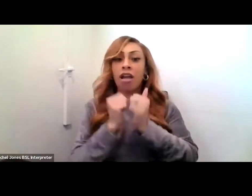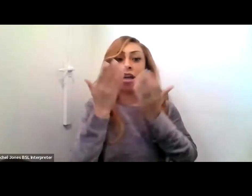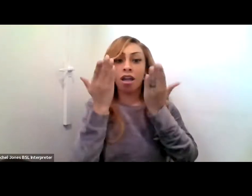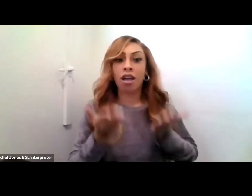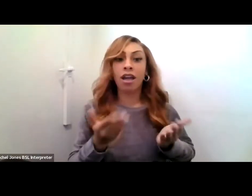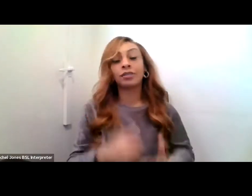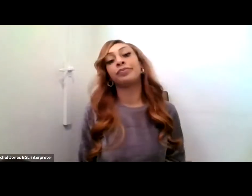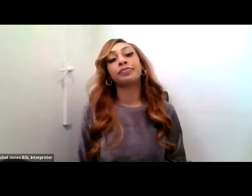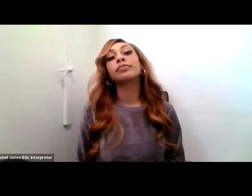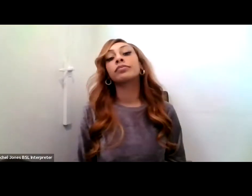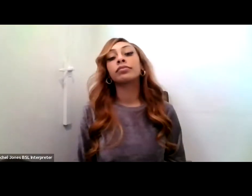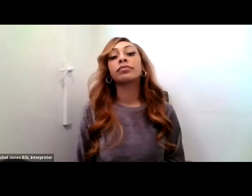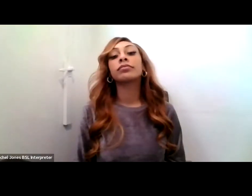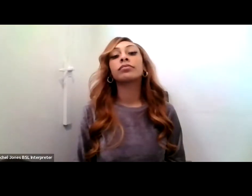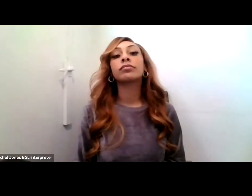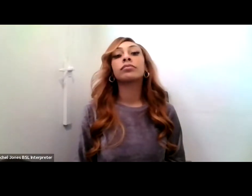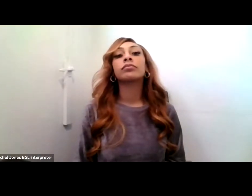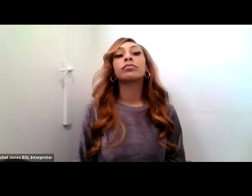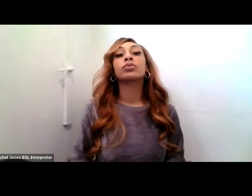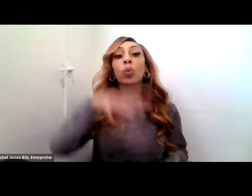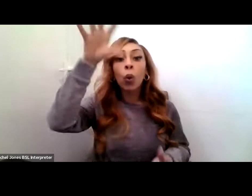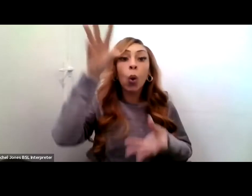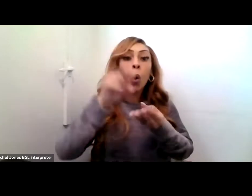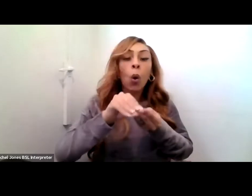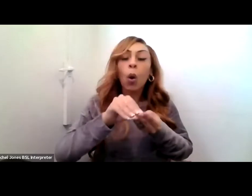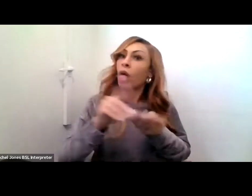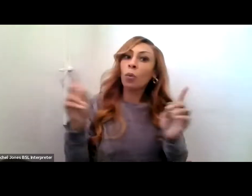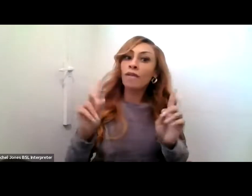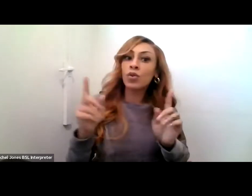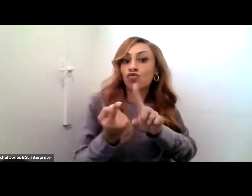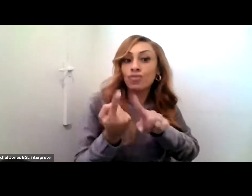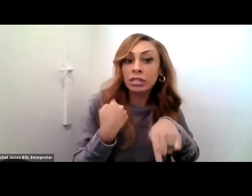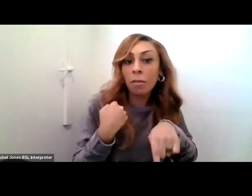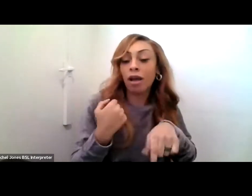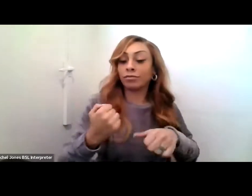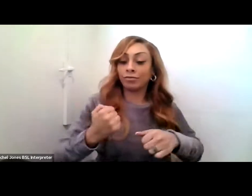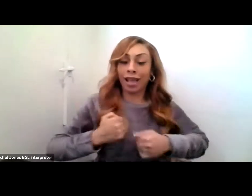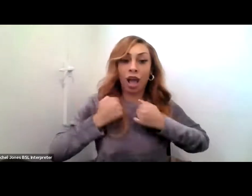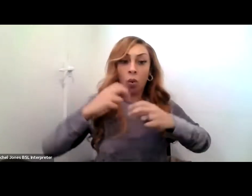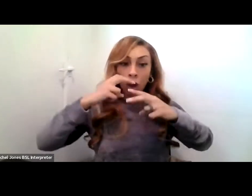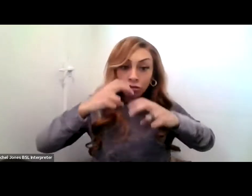But as I say, all of this is in response to a fantastic piece of research which is currently being completed,